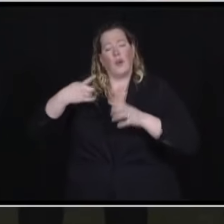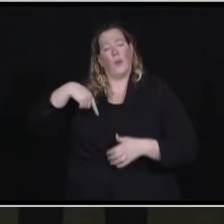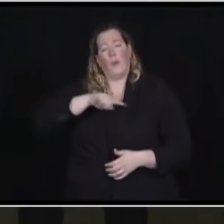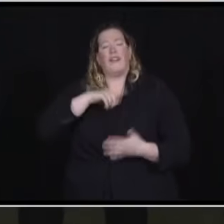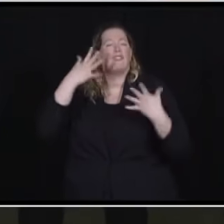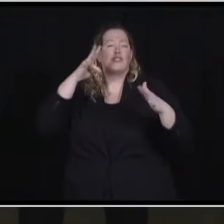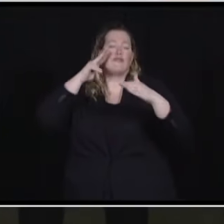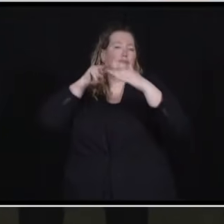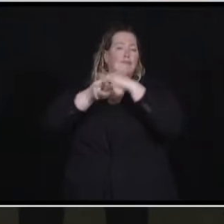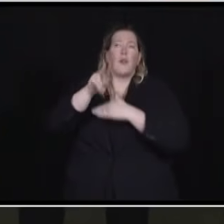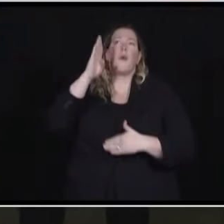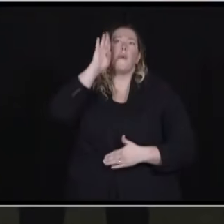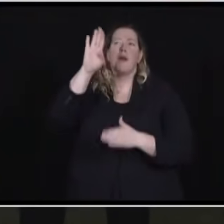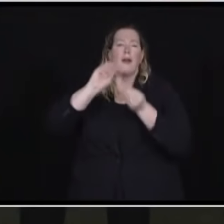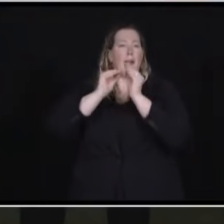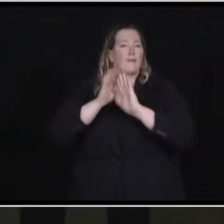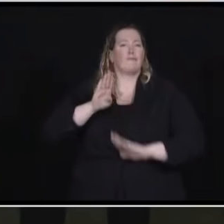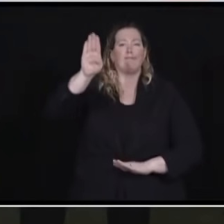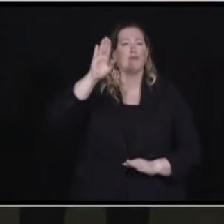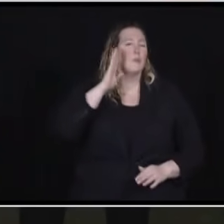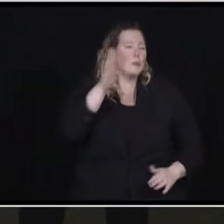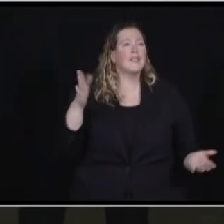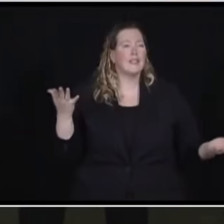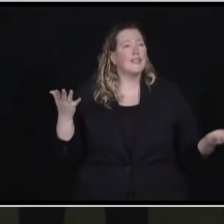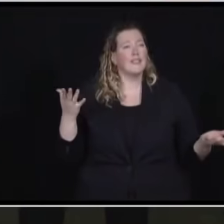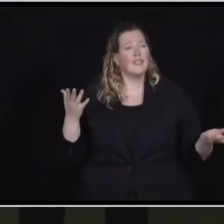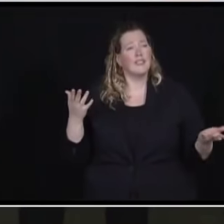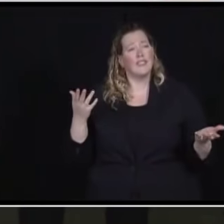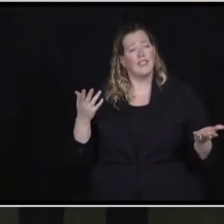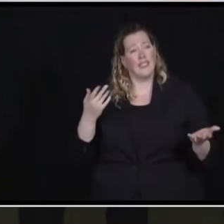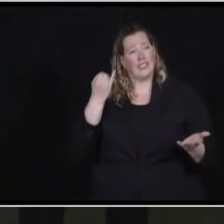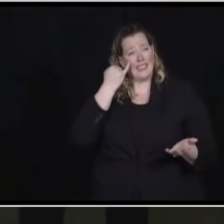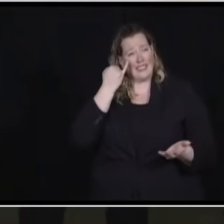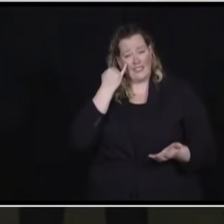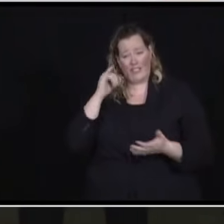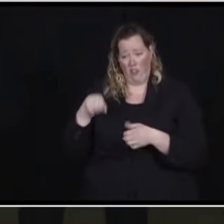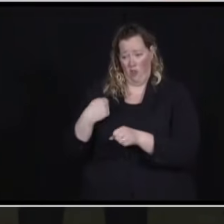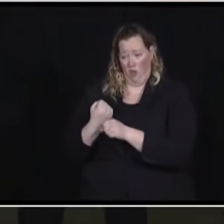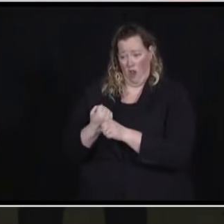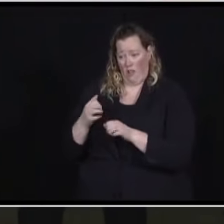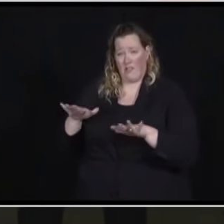as we move forward days moving forward or week moving forward, if this is